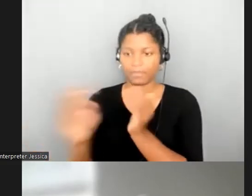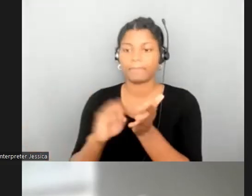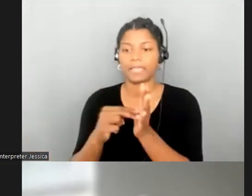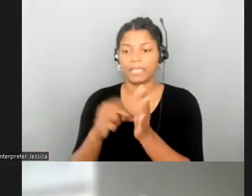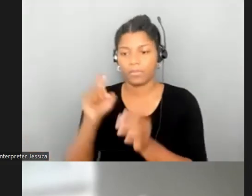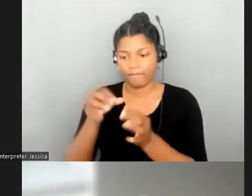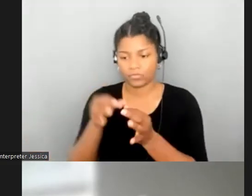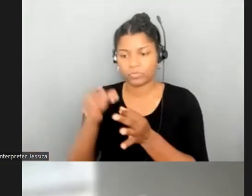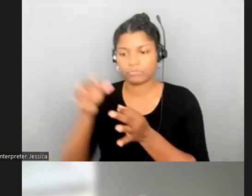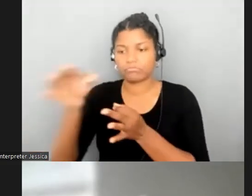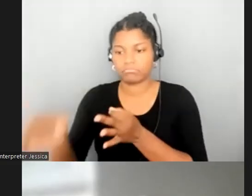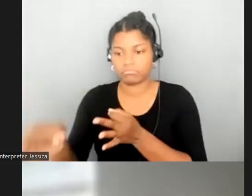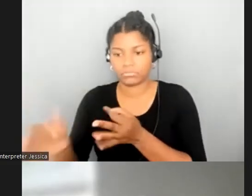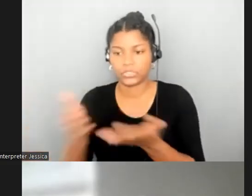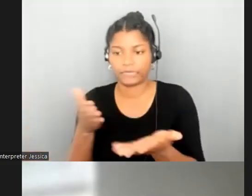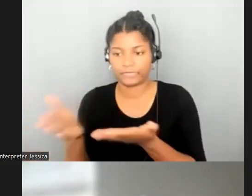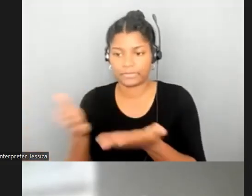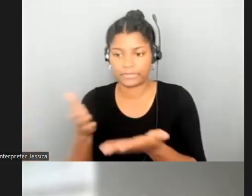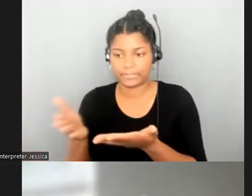the services they continue to need.